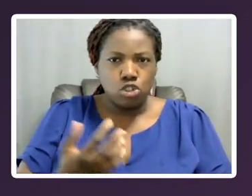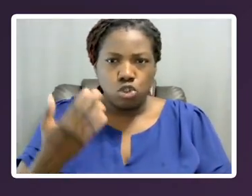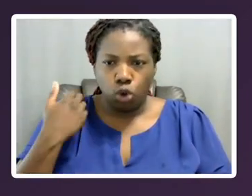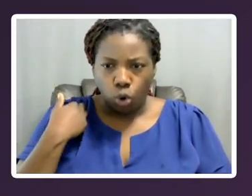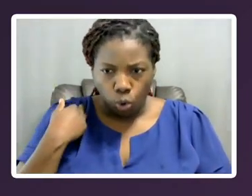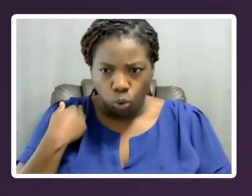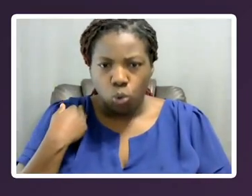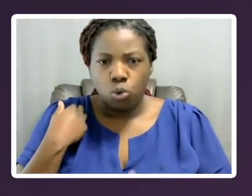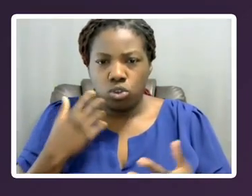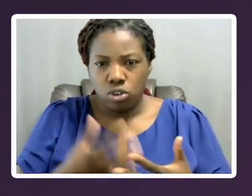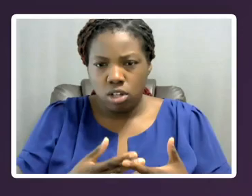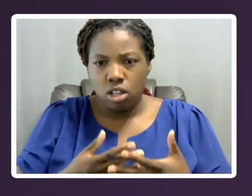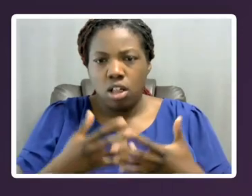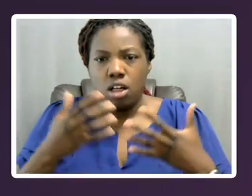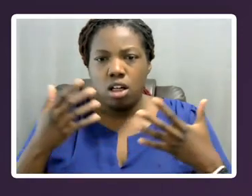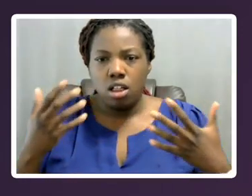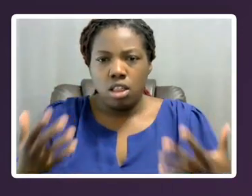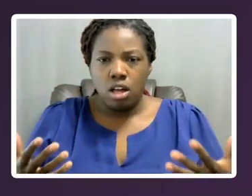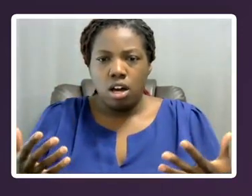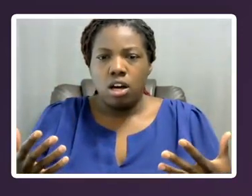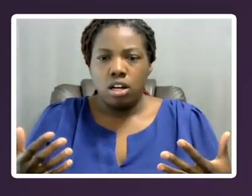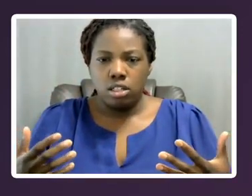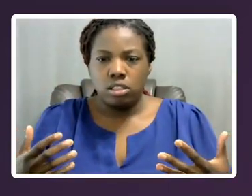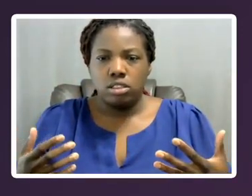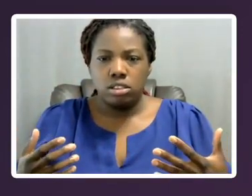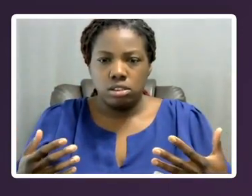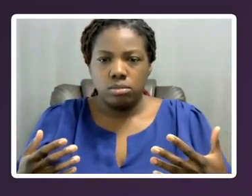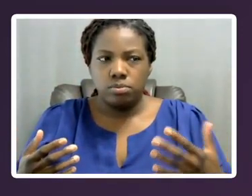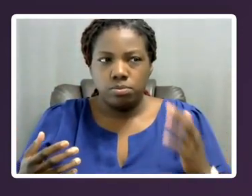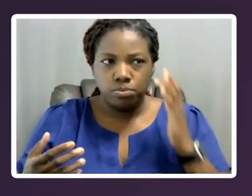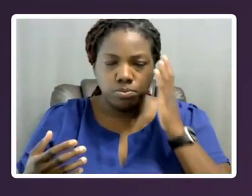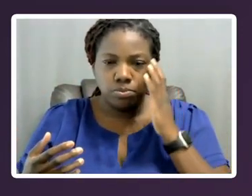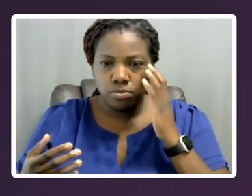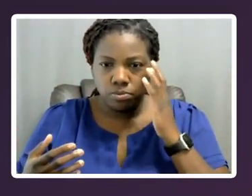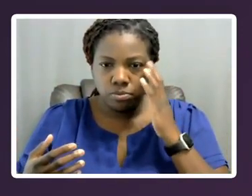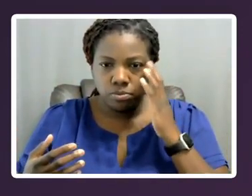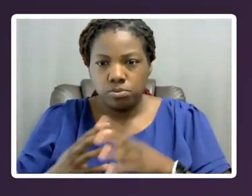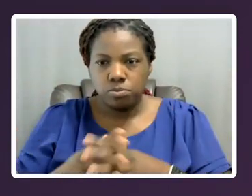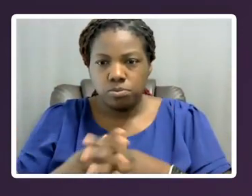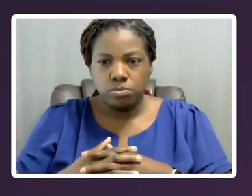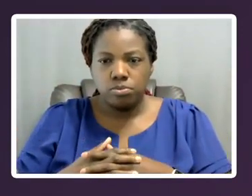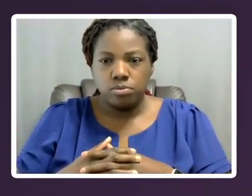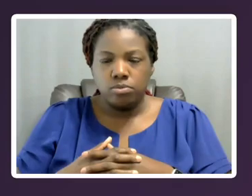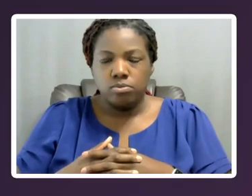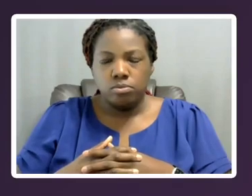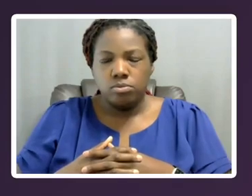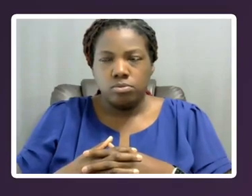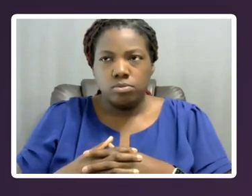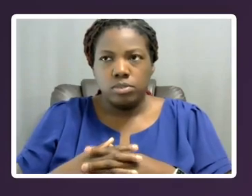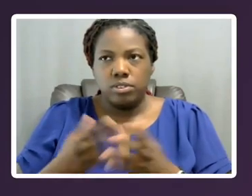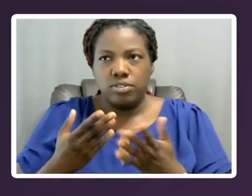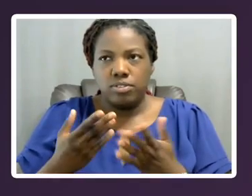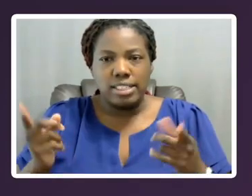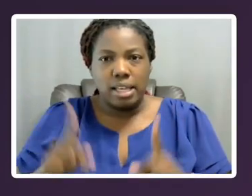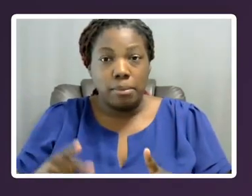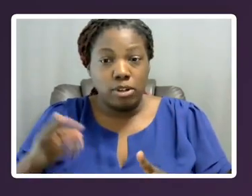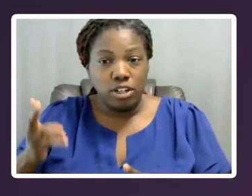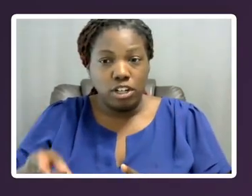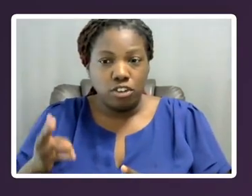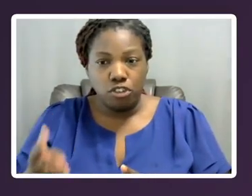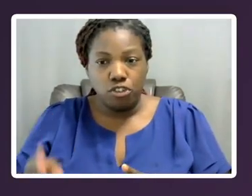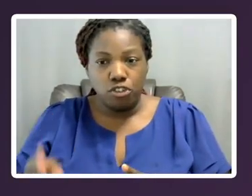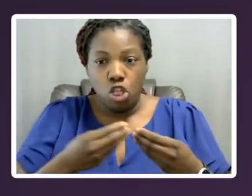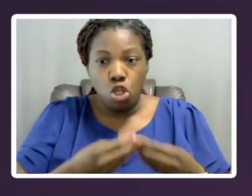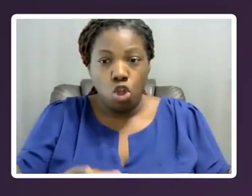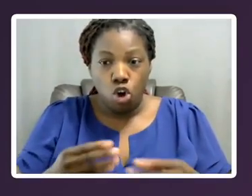you know, through our long colonial history here, that has been lost. And